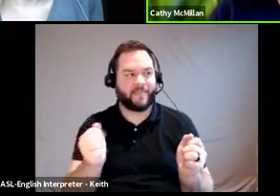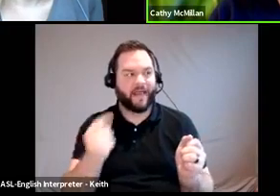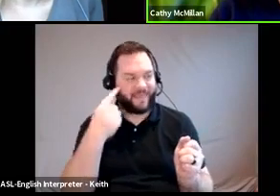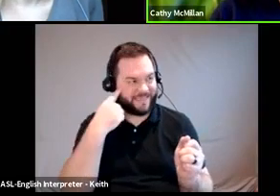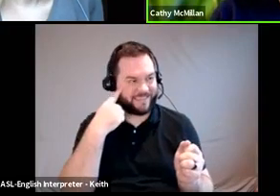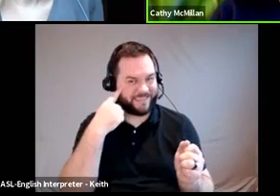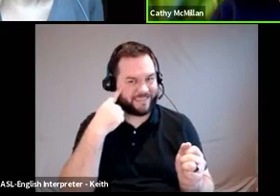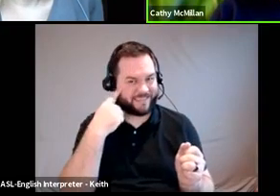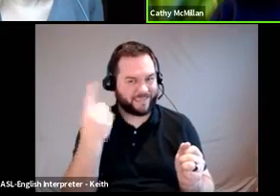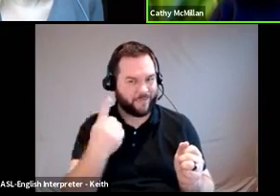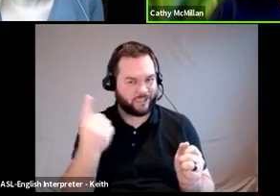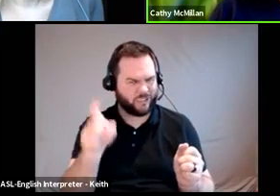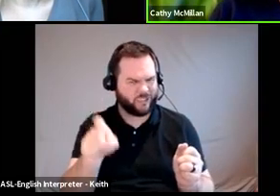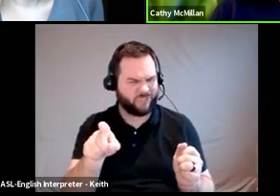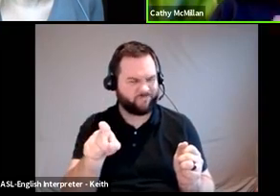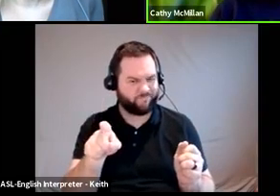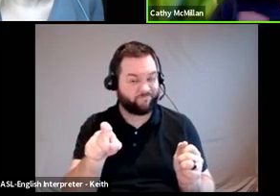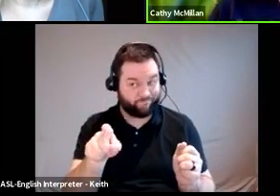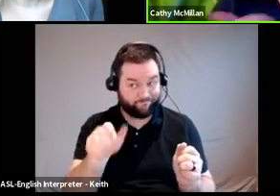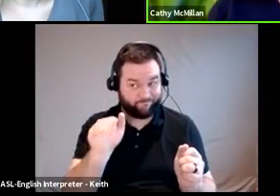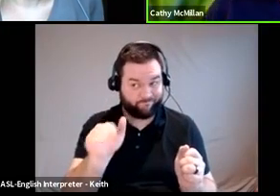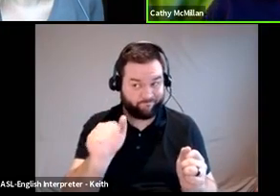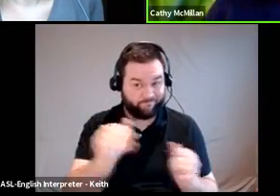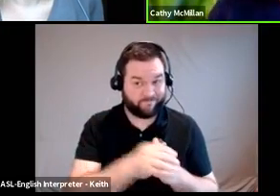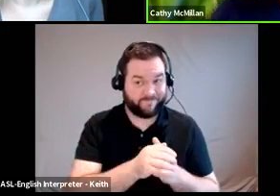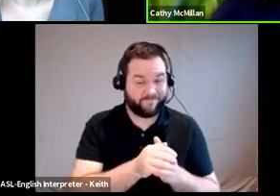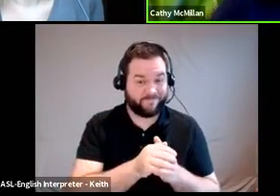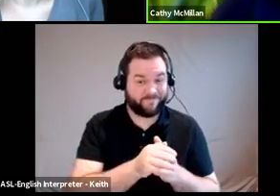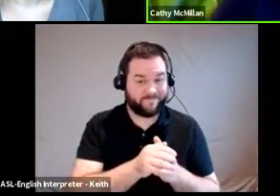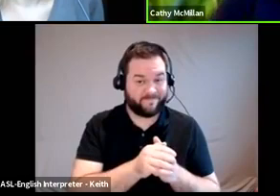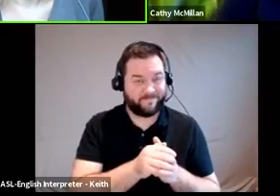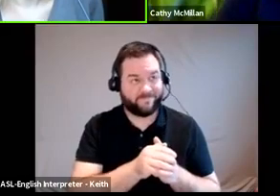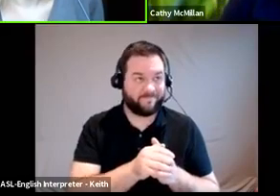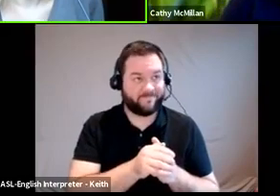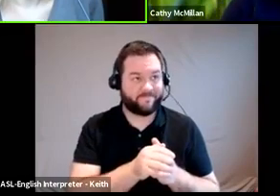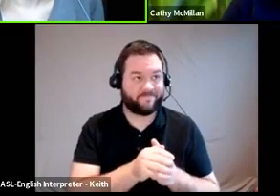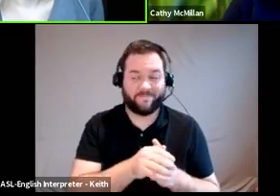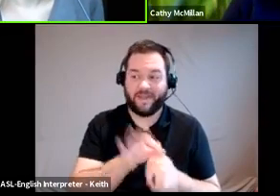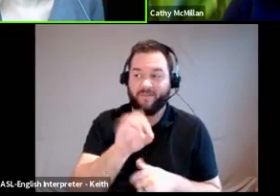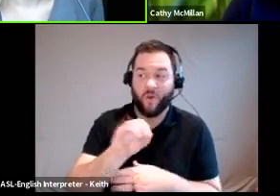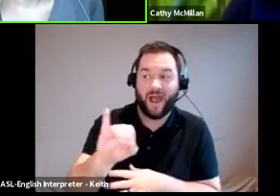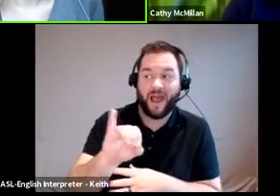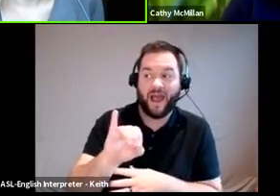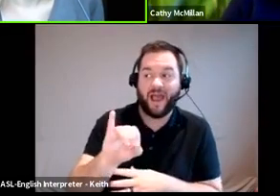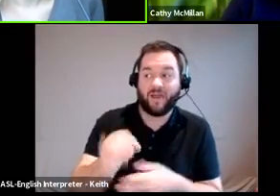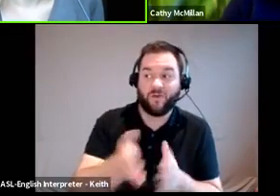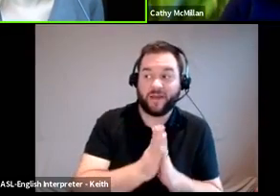But then, like, I But then, like, I write something But then, like, I write, somebody should probably do a. a, you know, fo